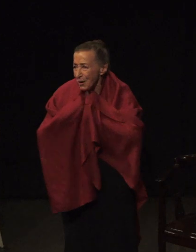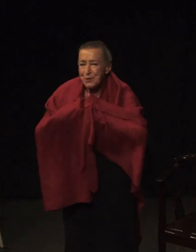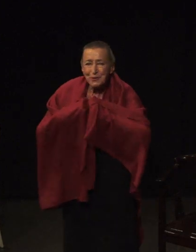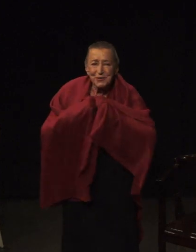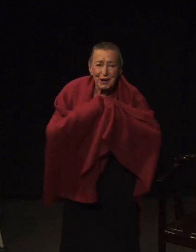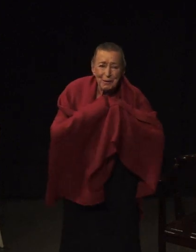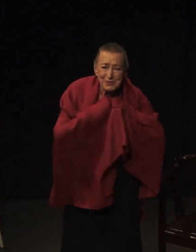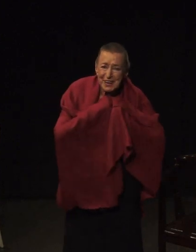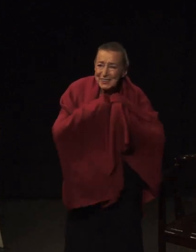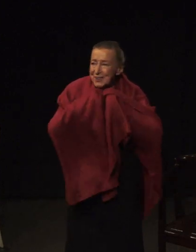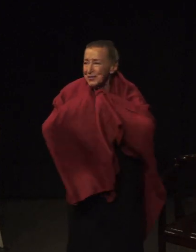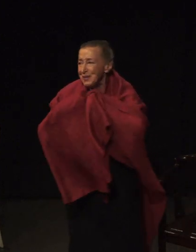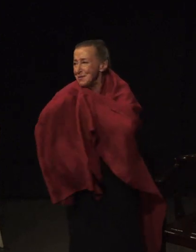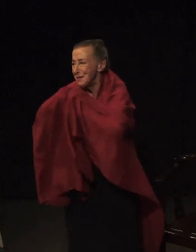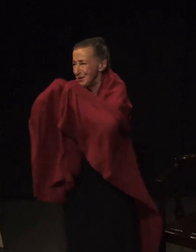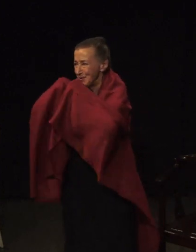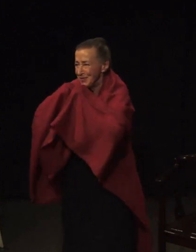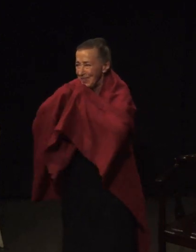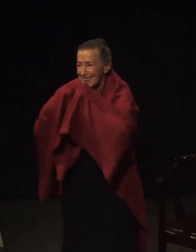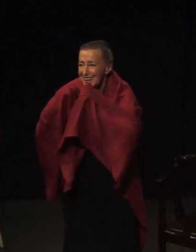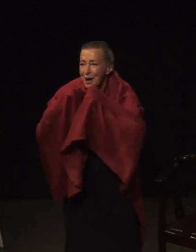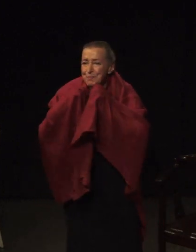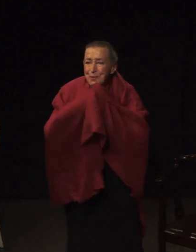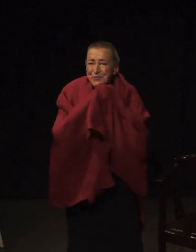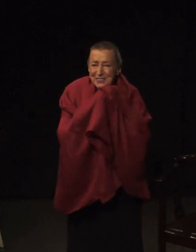I gave you my heart, I'll give you my possessions.